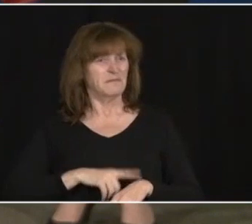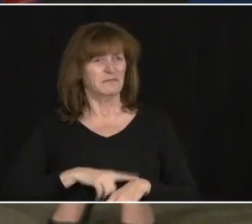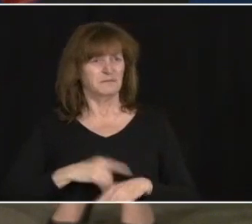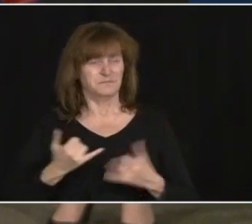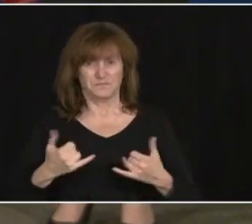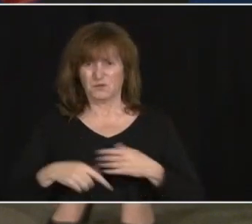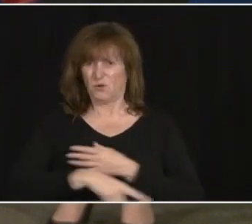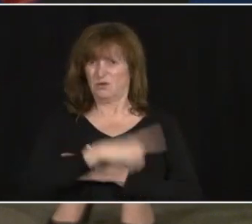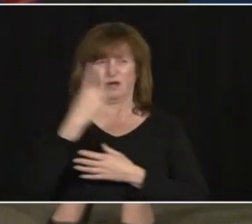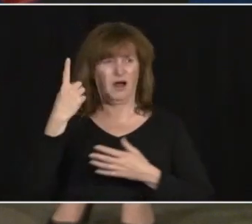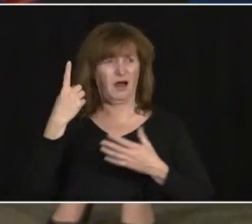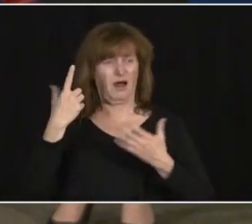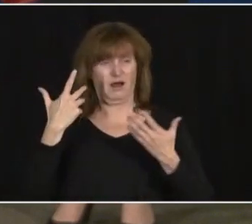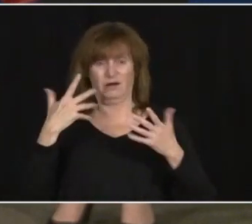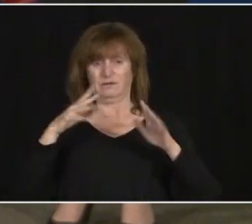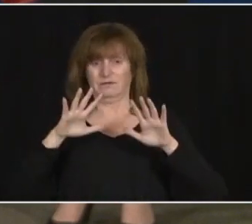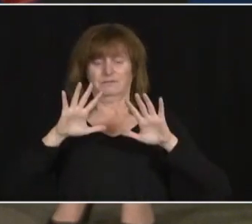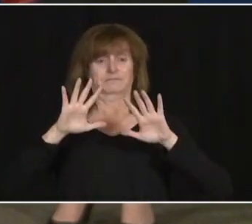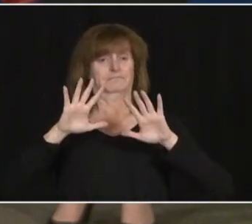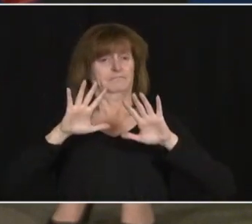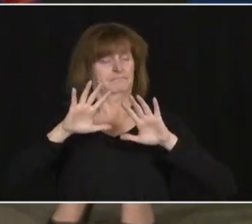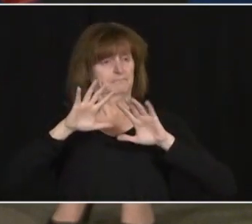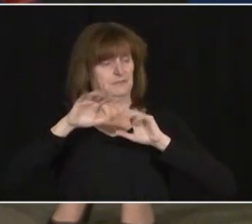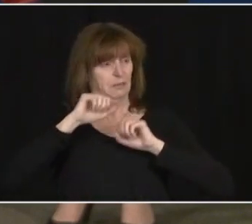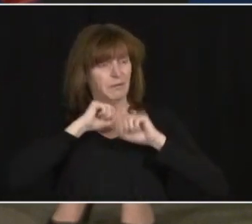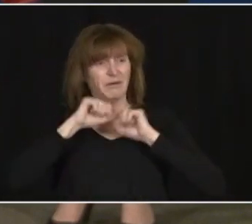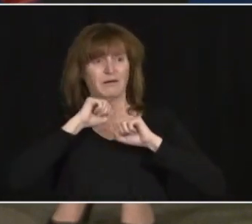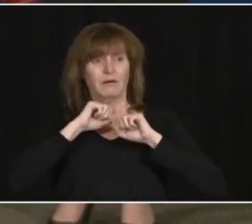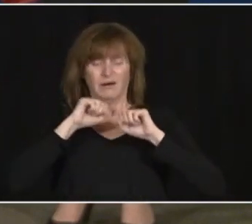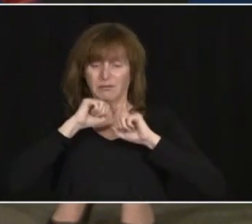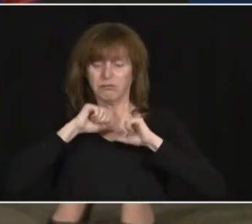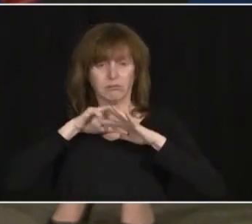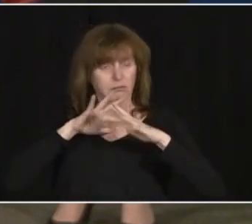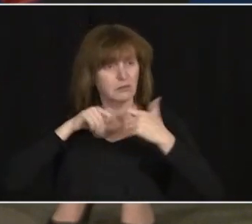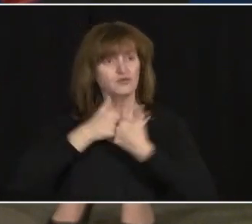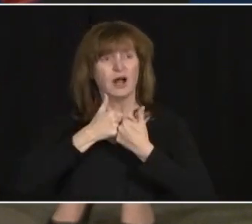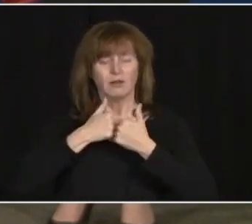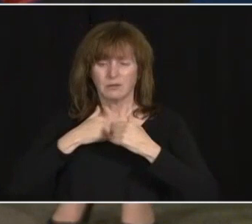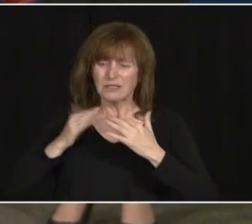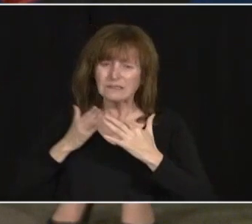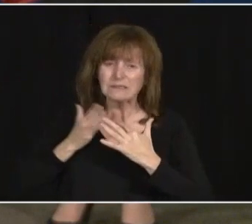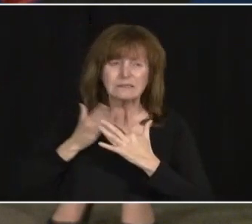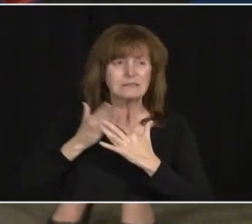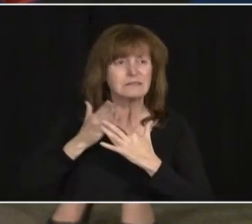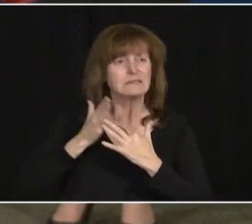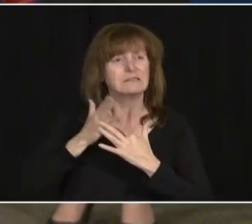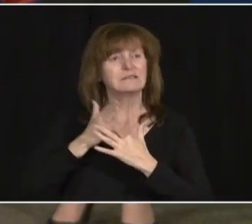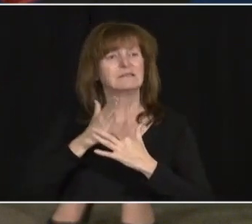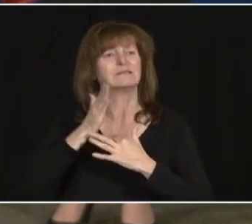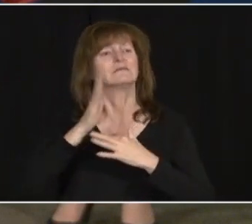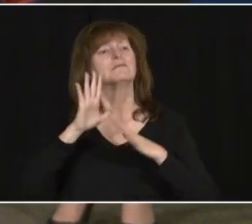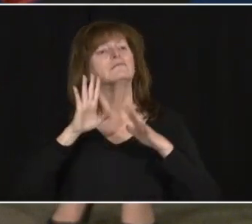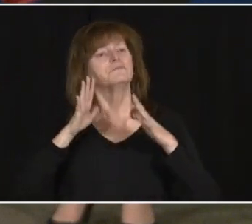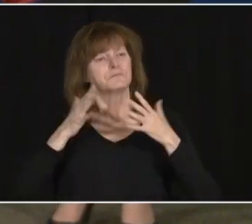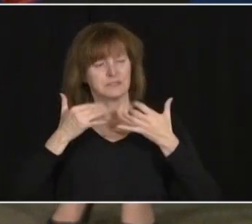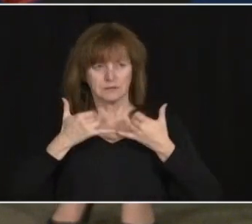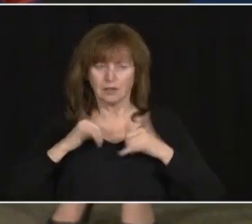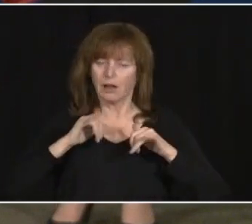through these challenges, through this adversity we have come together. We have banded together. And we are seeing what we are made of